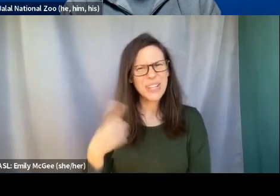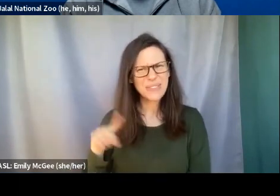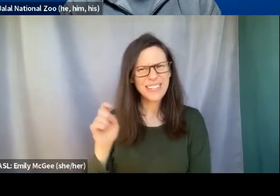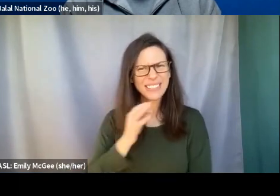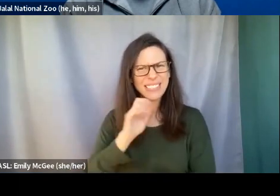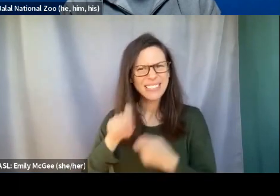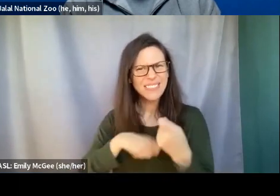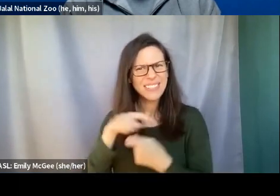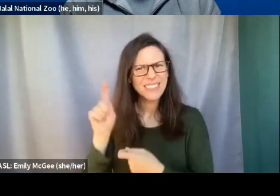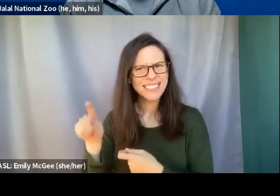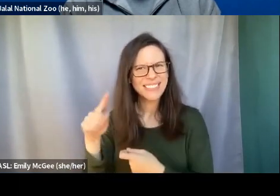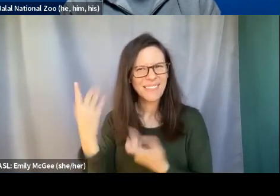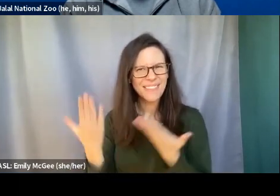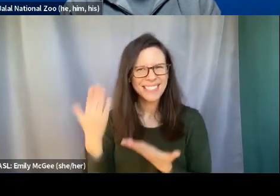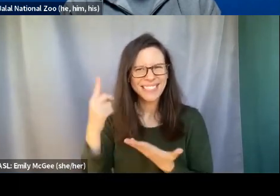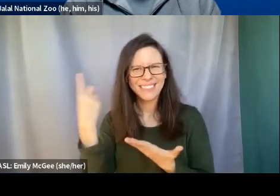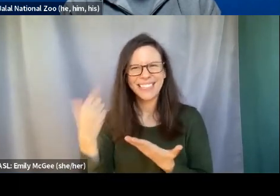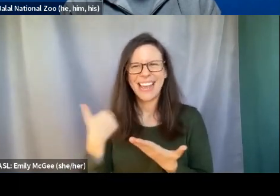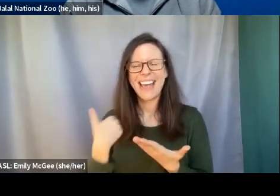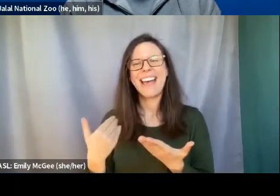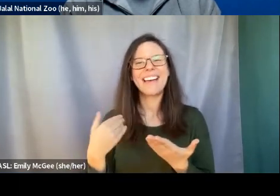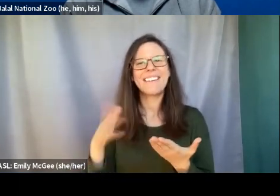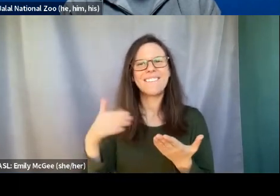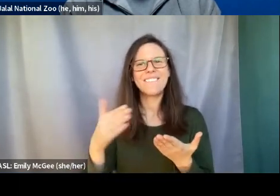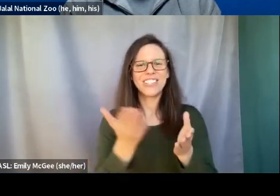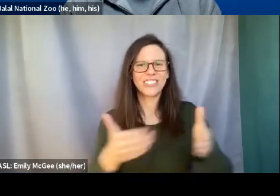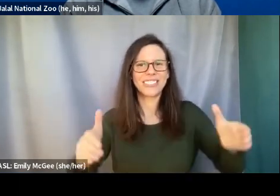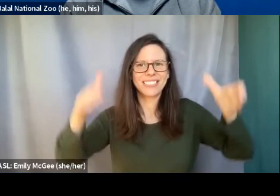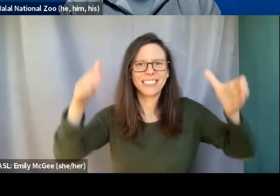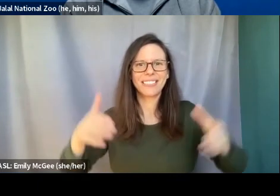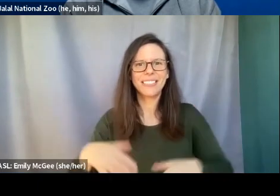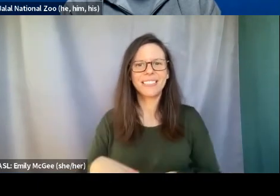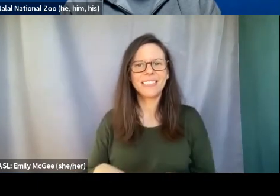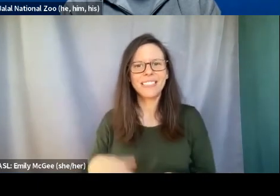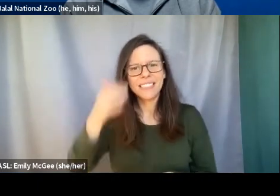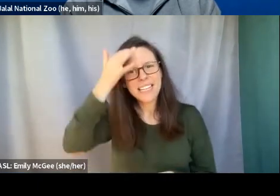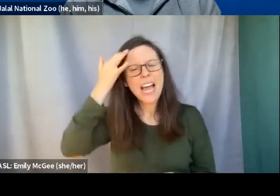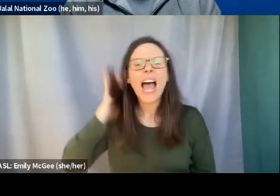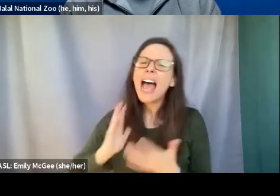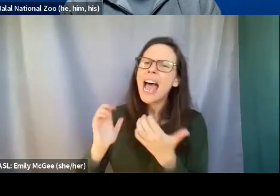fish tanks. Um do you know how we deal with "ich" at the zoo and if you can tell us what "ich" is.